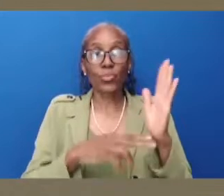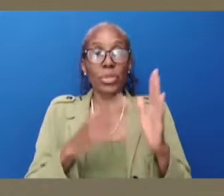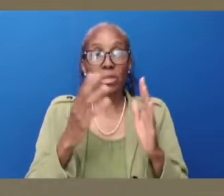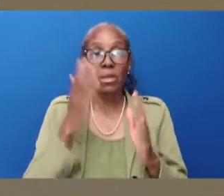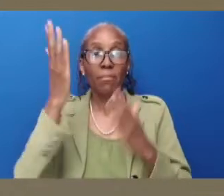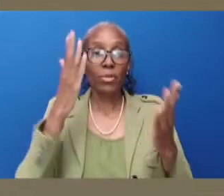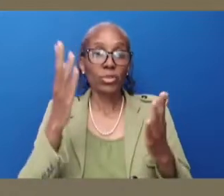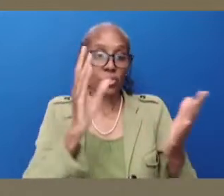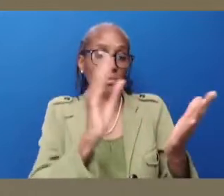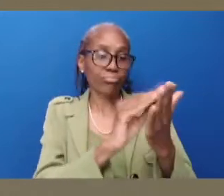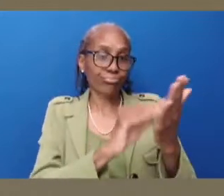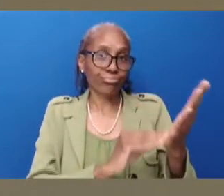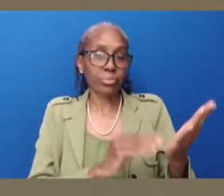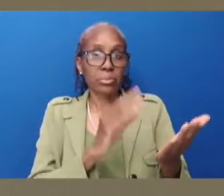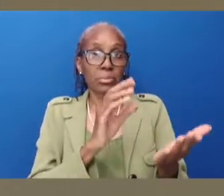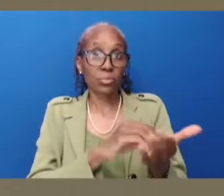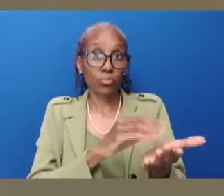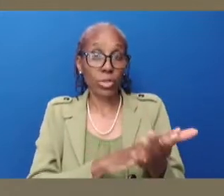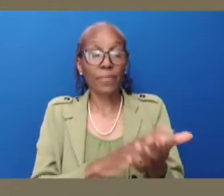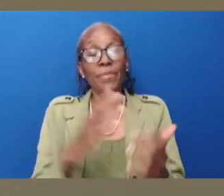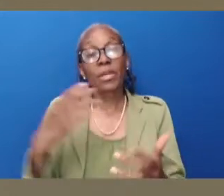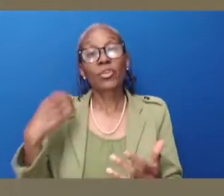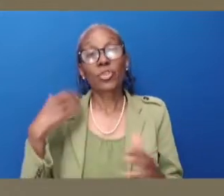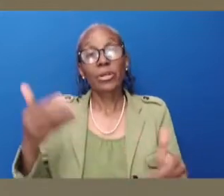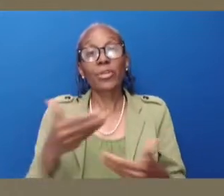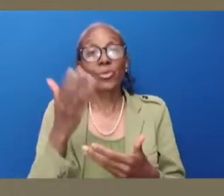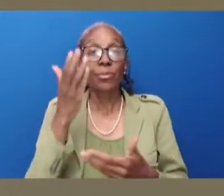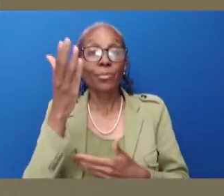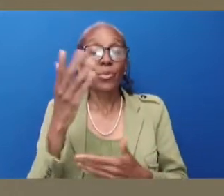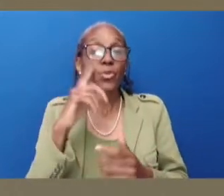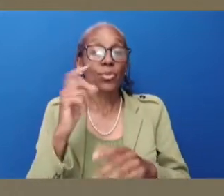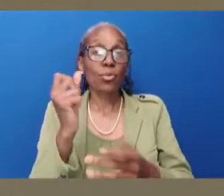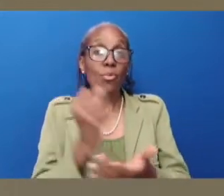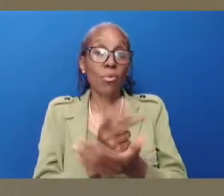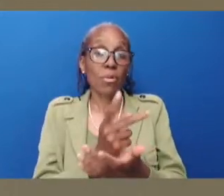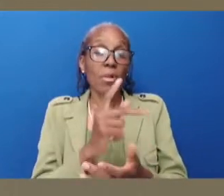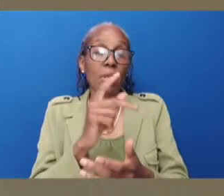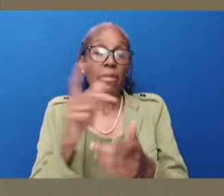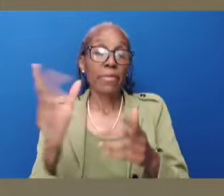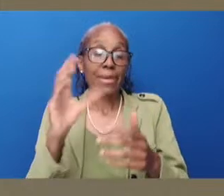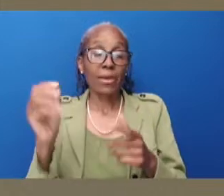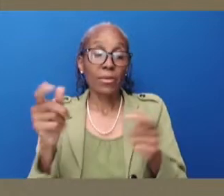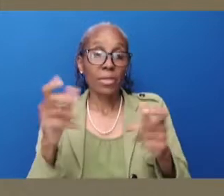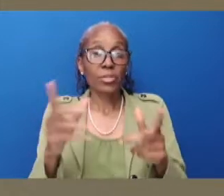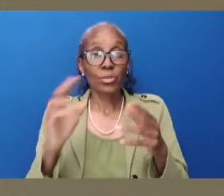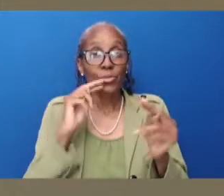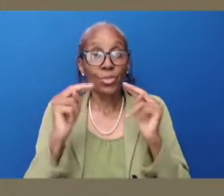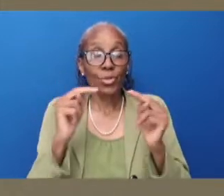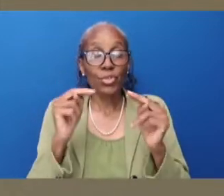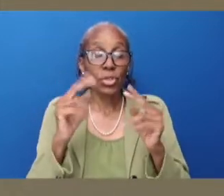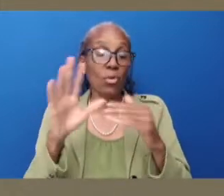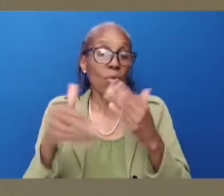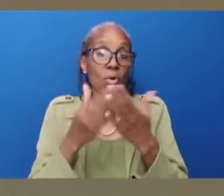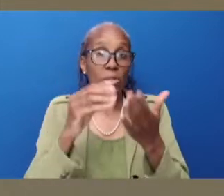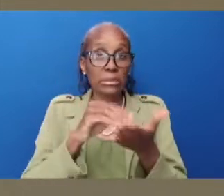MY COLLEAGUES TO LET ME READ THESE MOTIONS SO WE CAN GET THEM